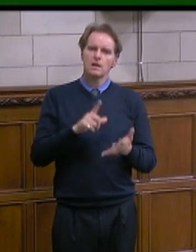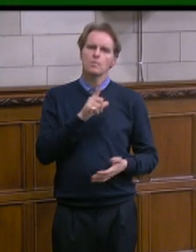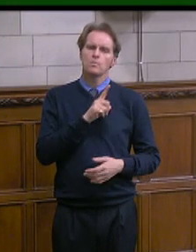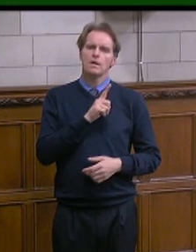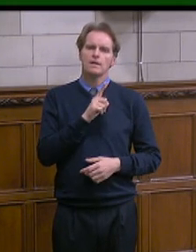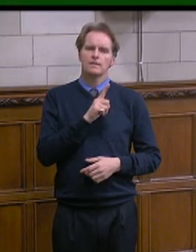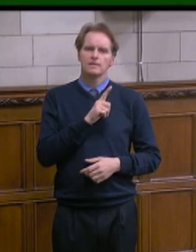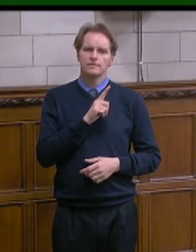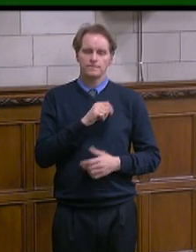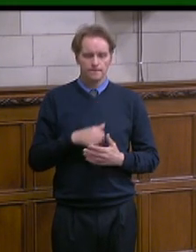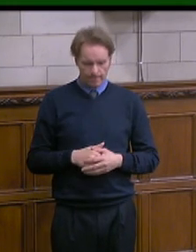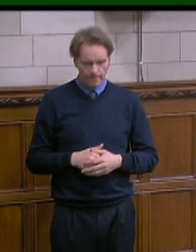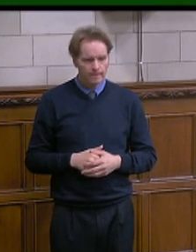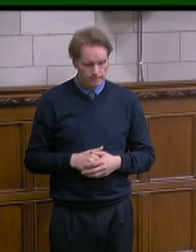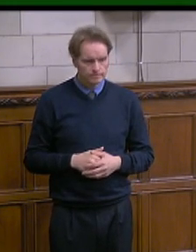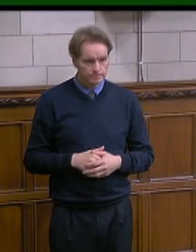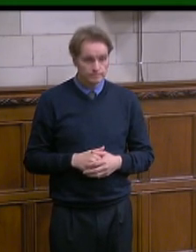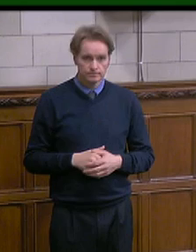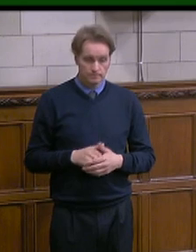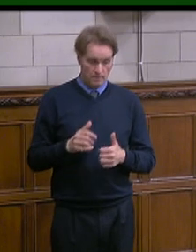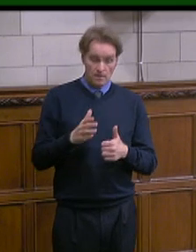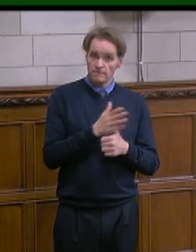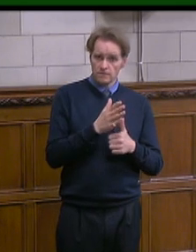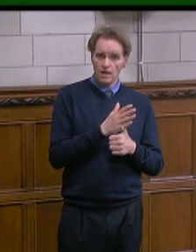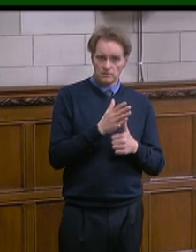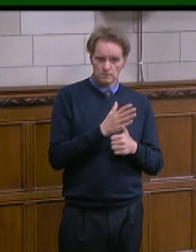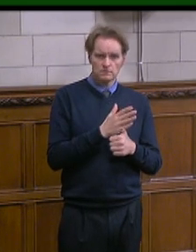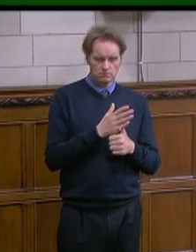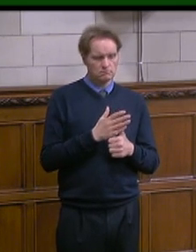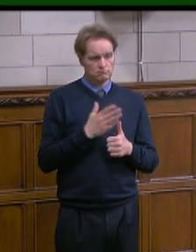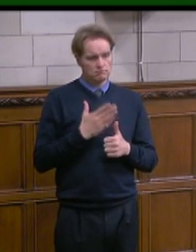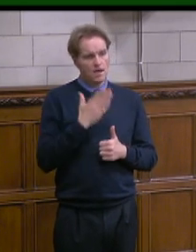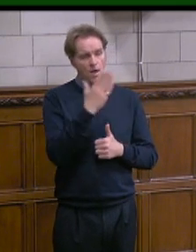The first time I spent a lot of time with deaf people was when I was at college, where